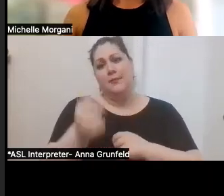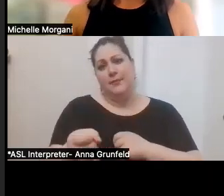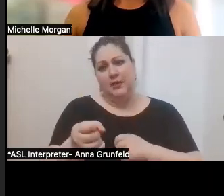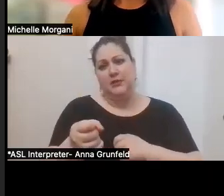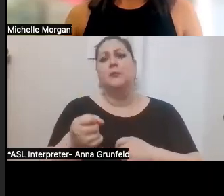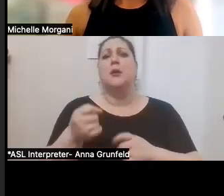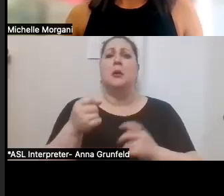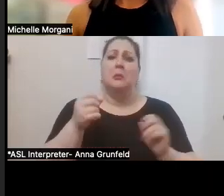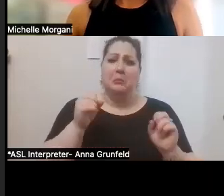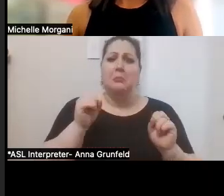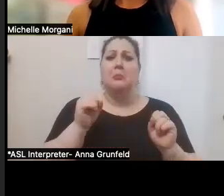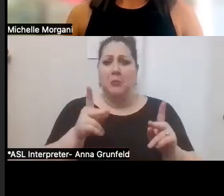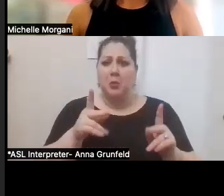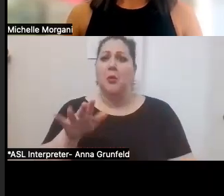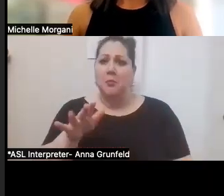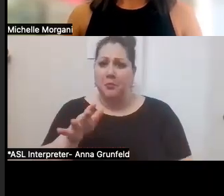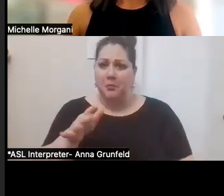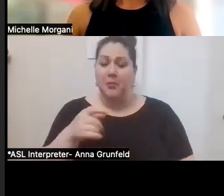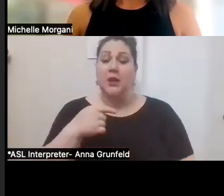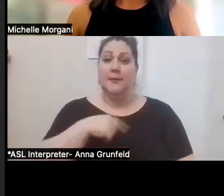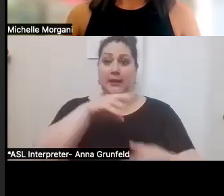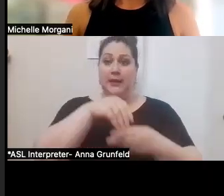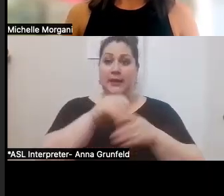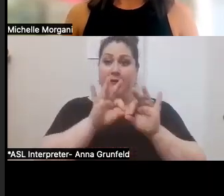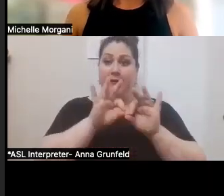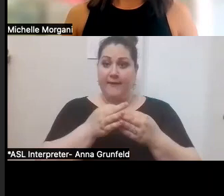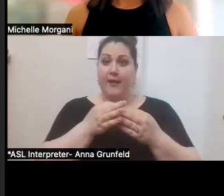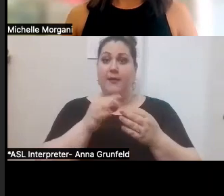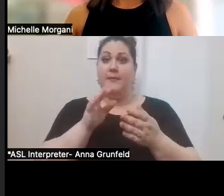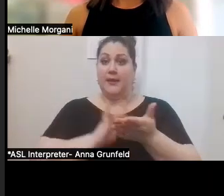I'm in a family medicine clinic and I'm enjoying the pace of the work.